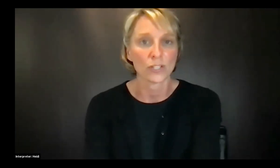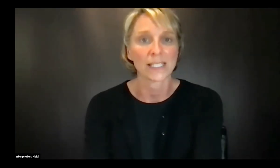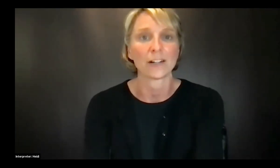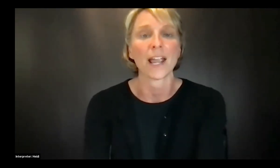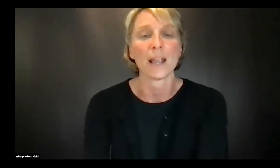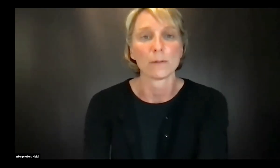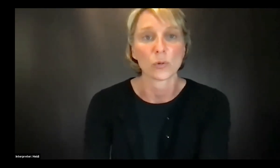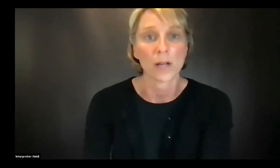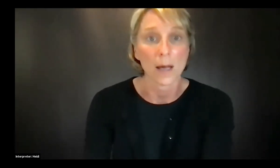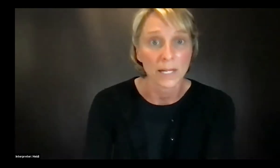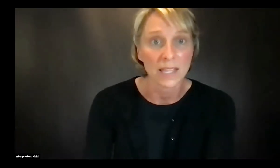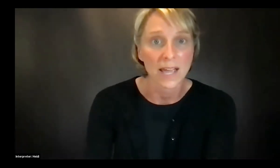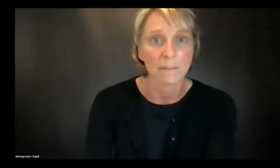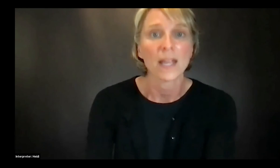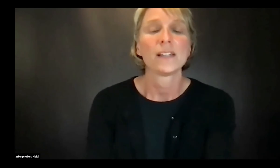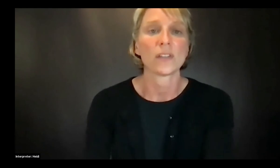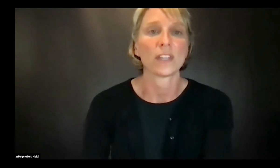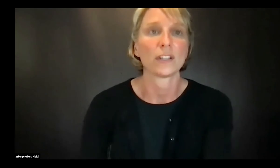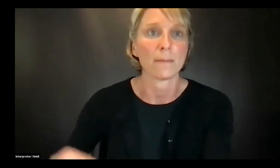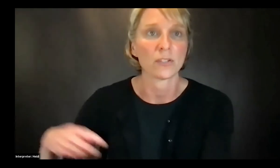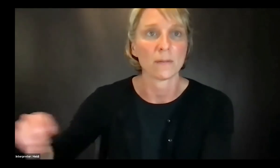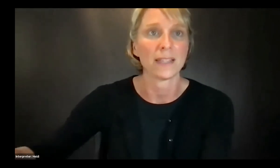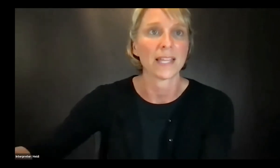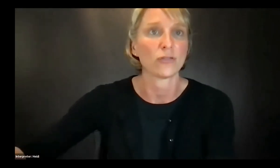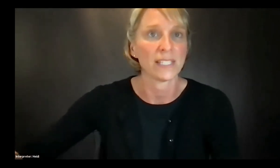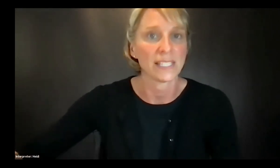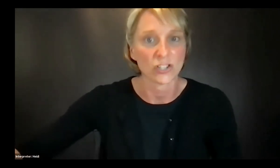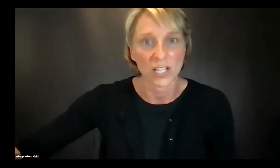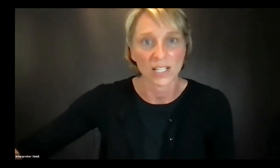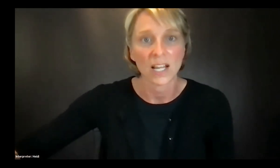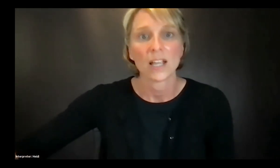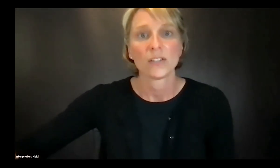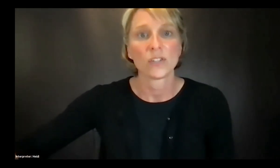that are able to accompany them so that they're able to make that transition to